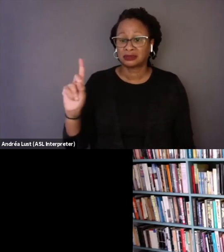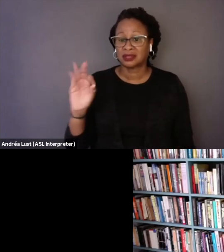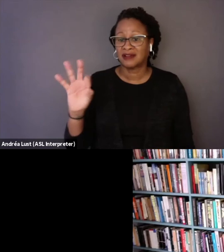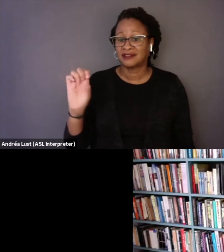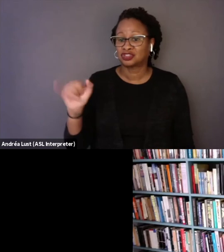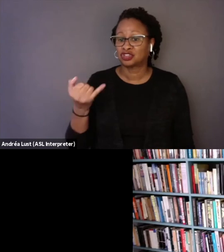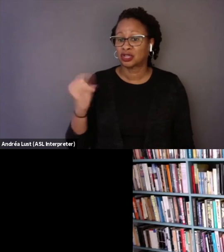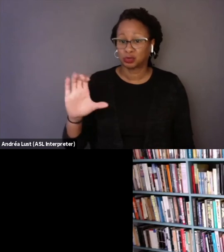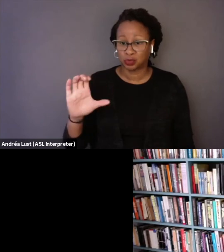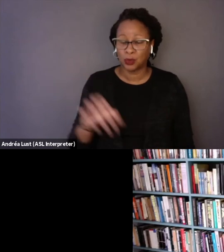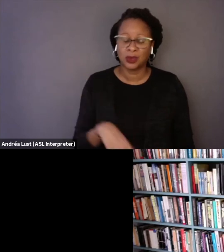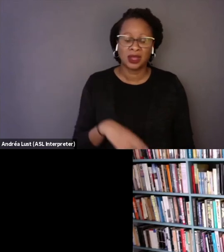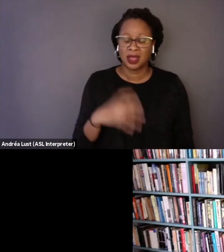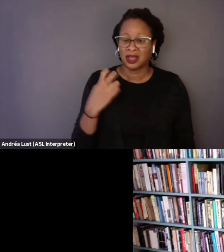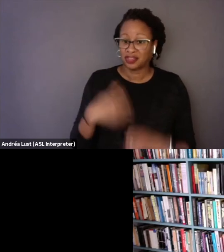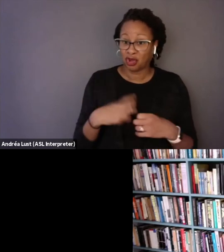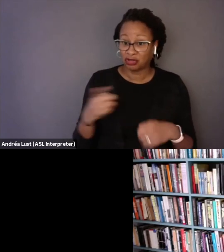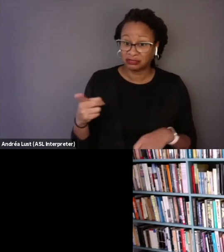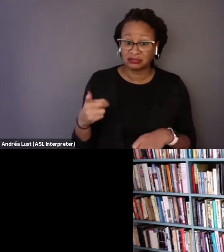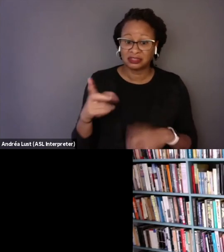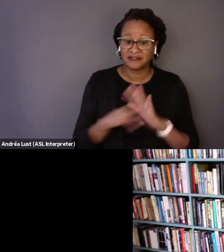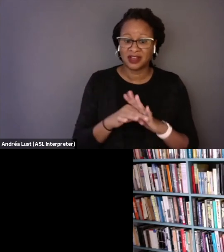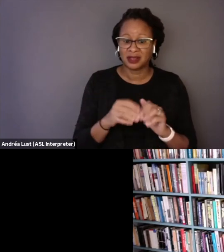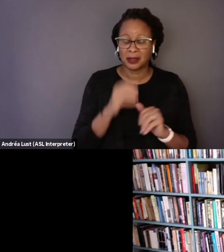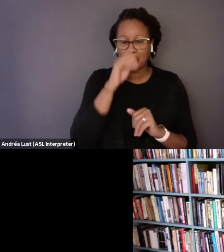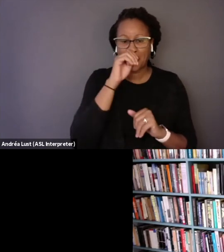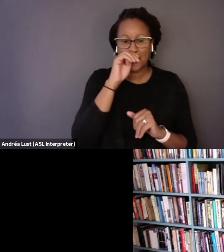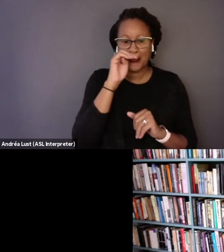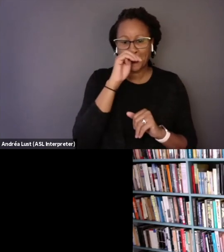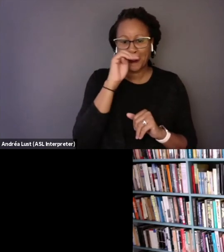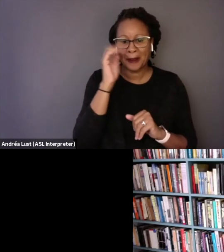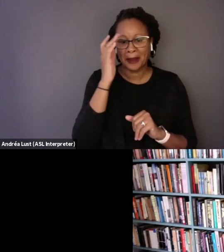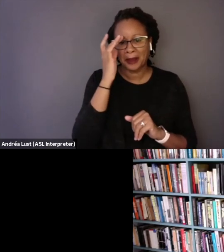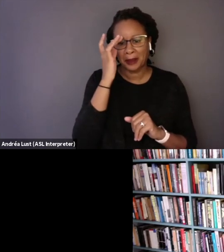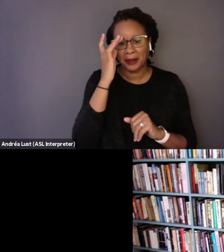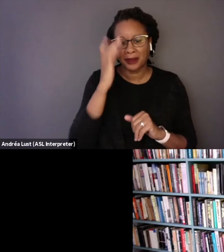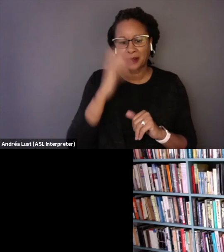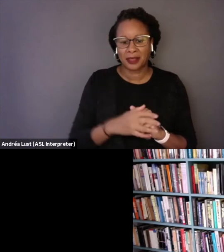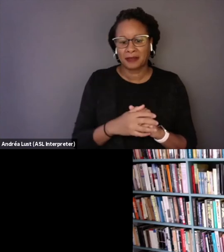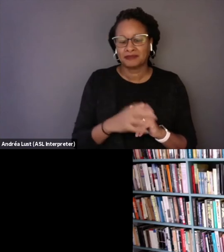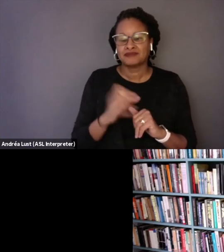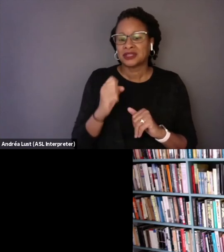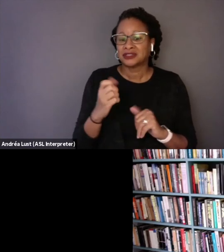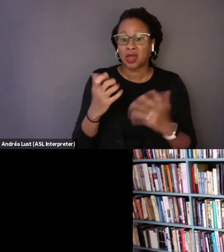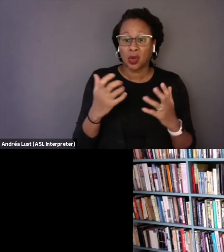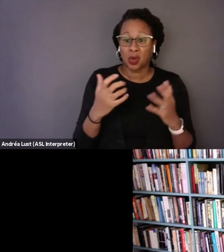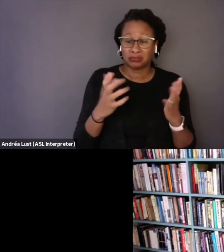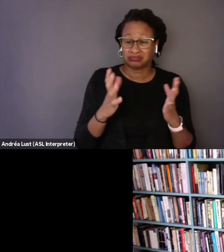that the images that he shot, which blew our minds as children are now all over many networks, right?